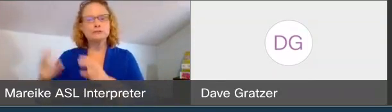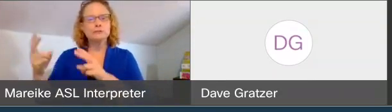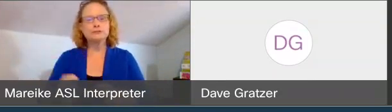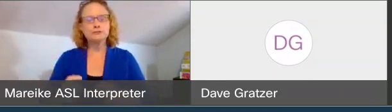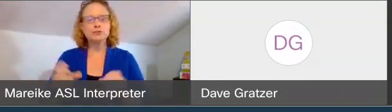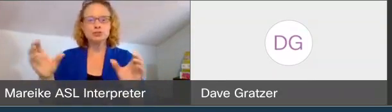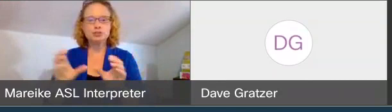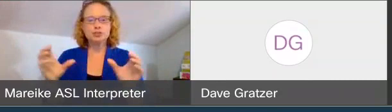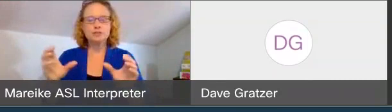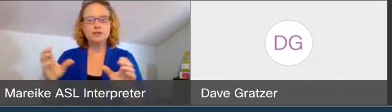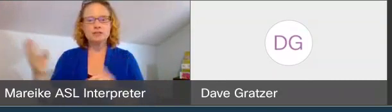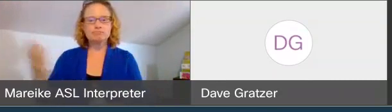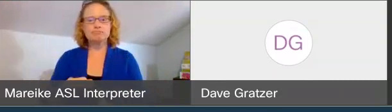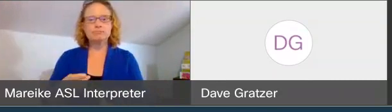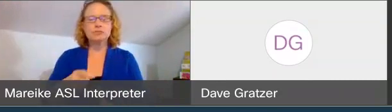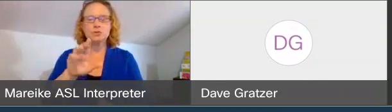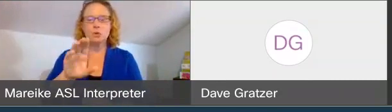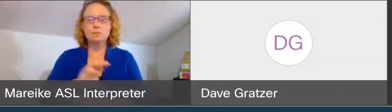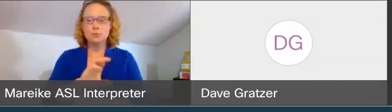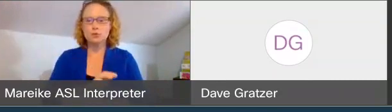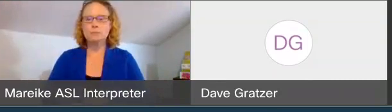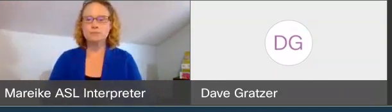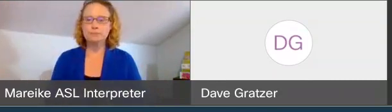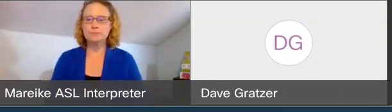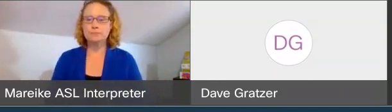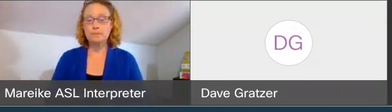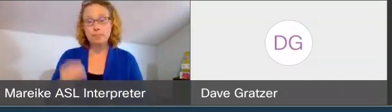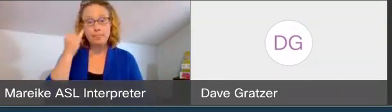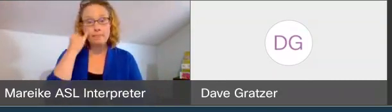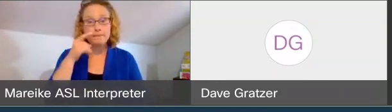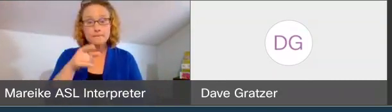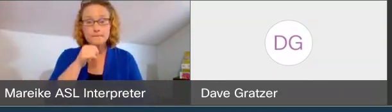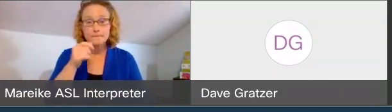directly to your computer. So if you don't see the file transfer box,